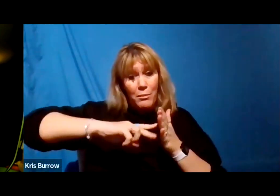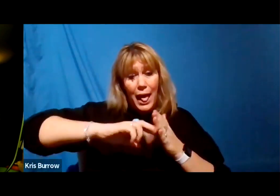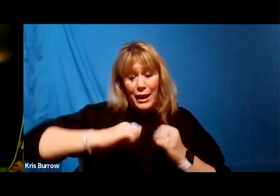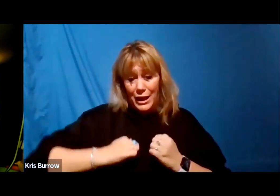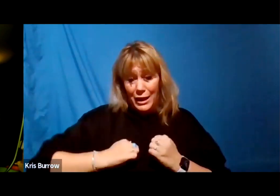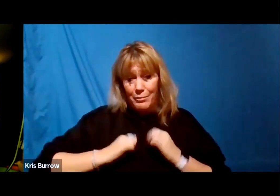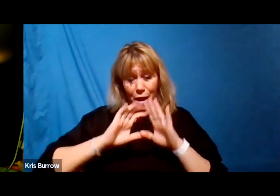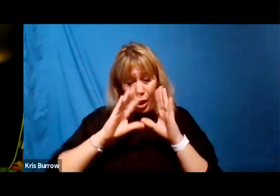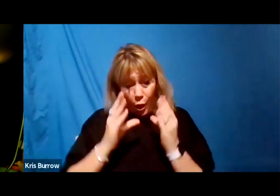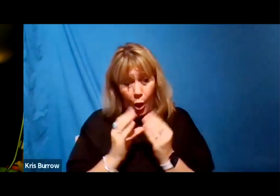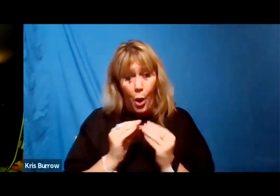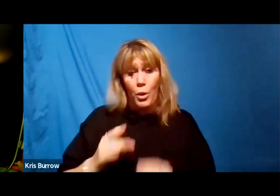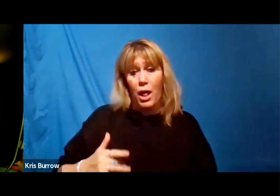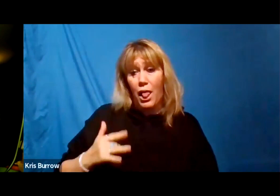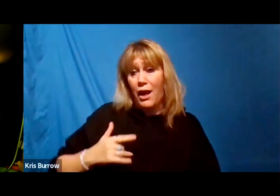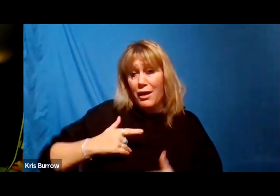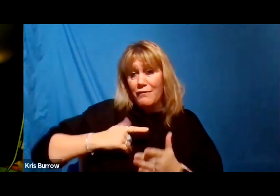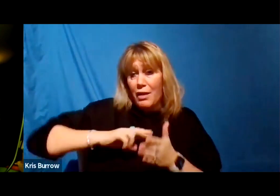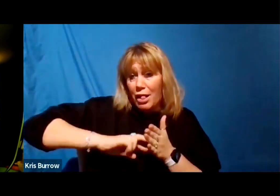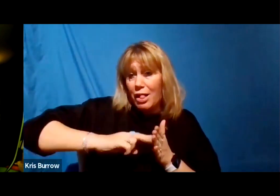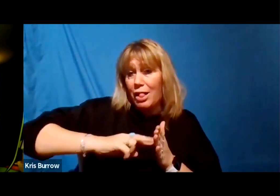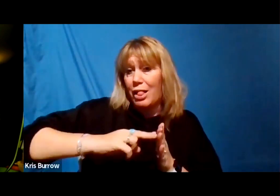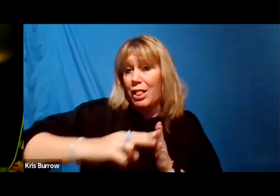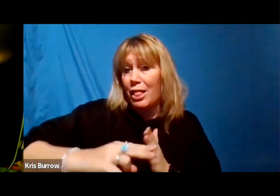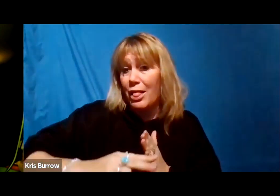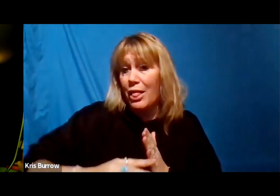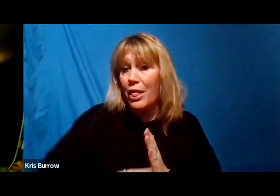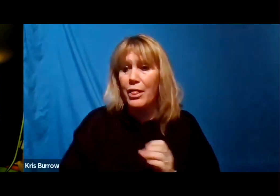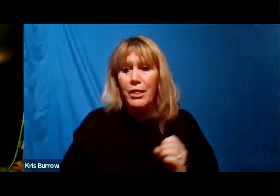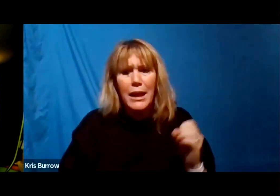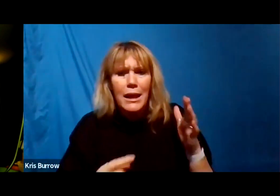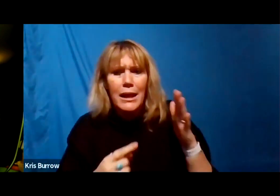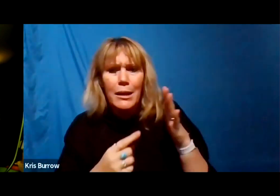Thank you Penny.